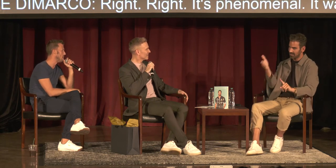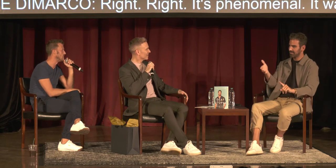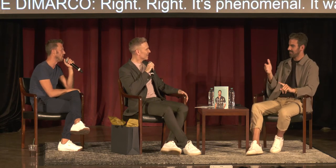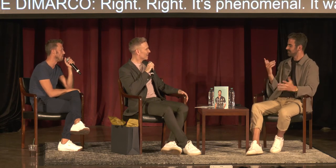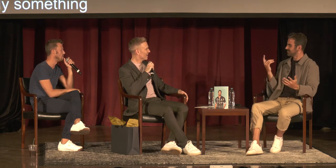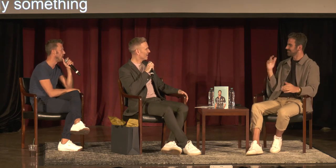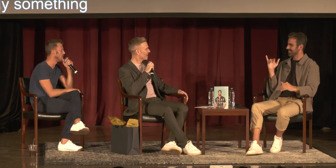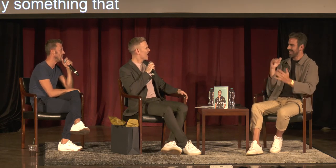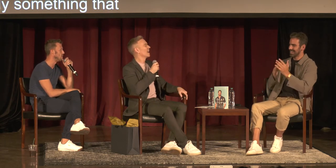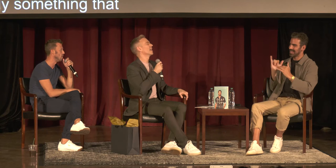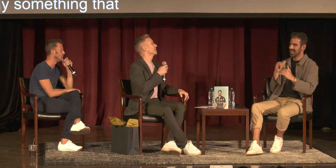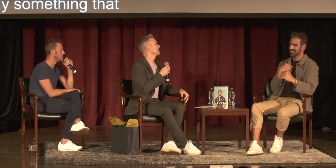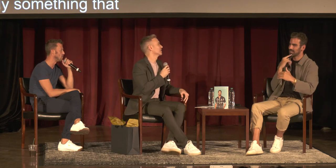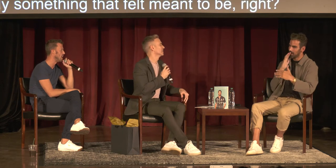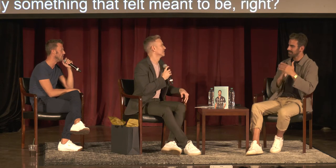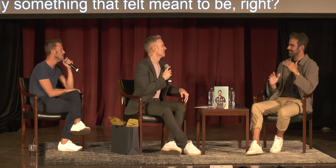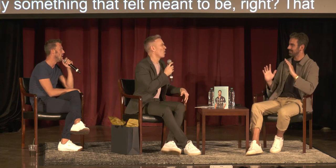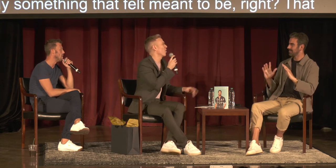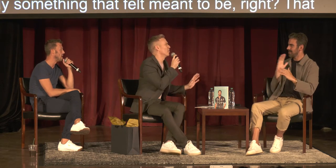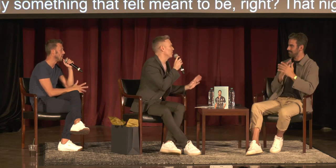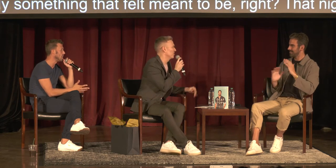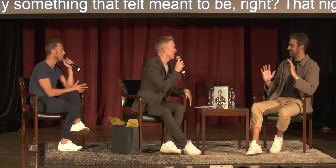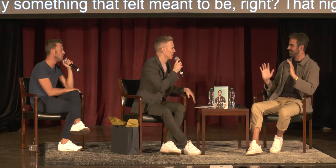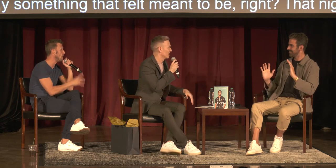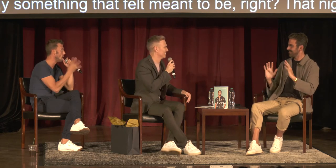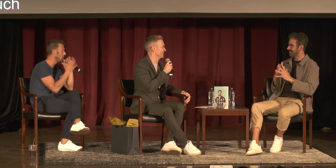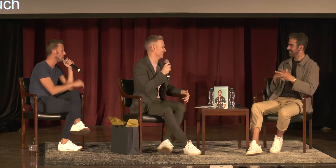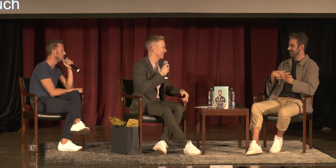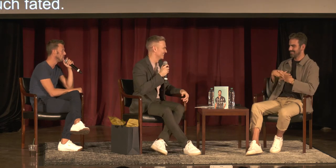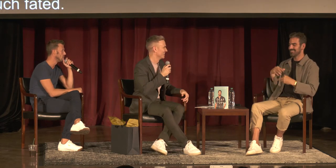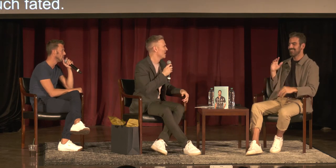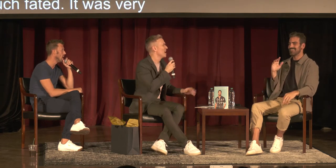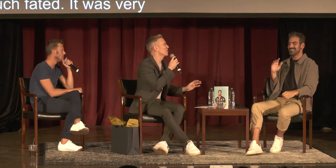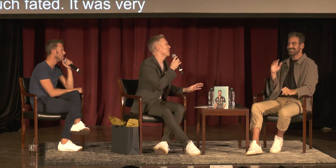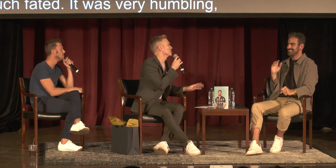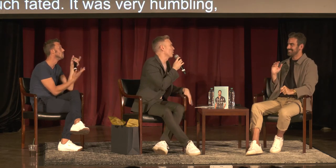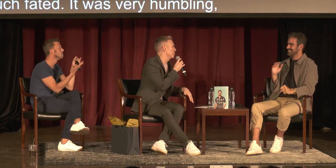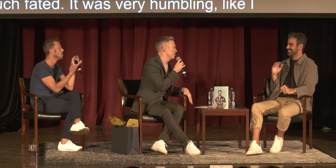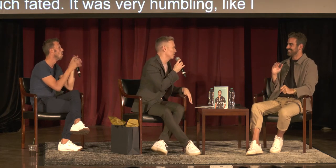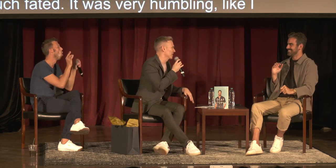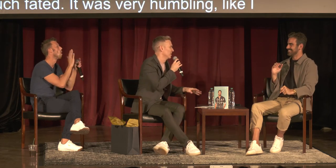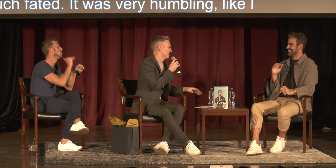felt meant to be, right? That night felt very much faded. Horrible movie. Like I said, it was very humbling. It was a horrible movie.